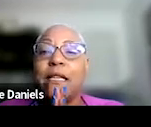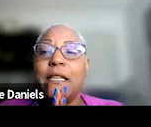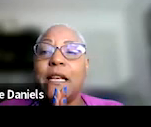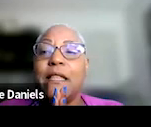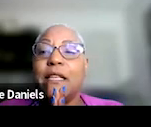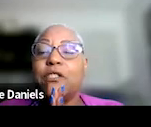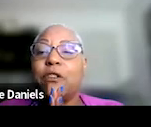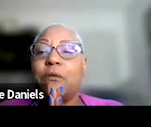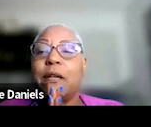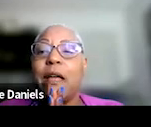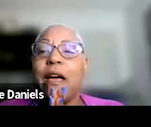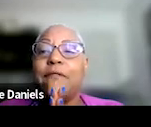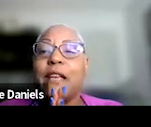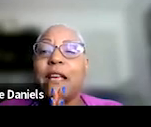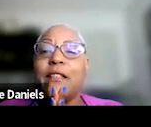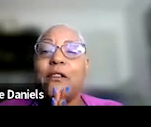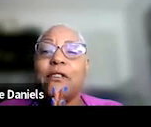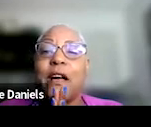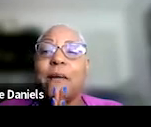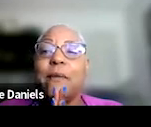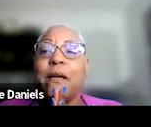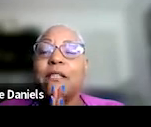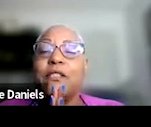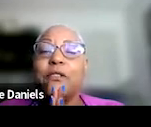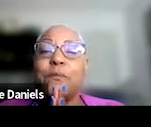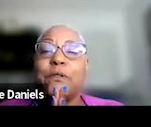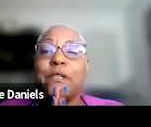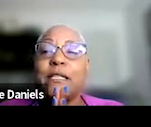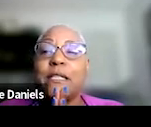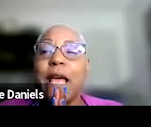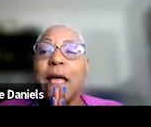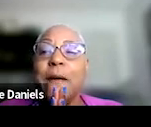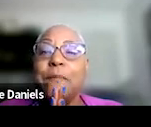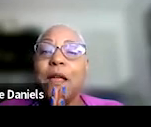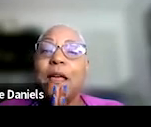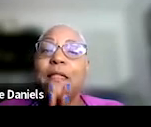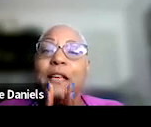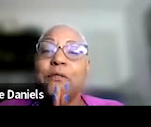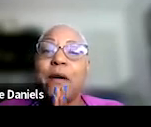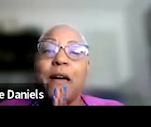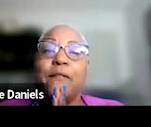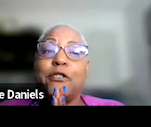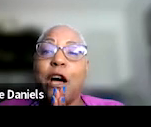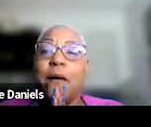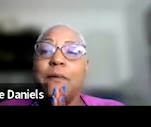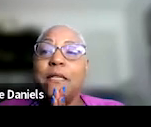inundated. These gentlemen have taken their time to present today. They do have jobs,